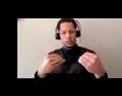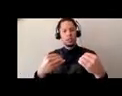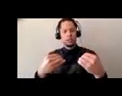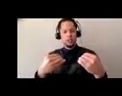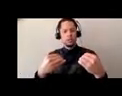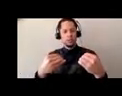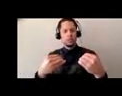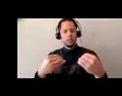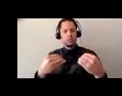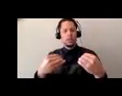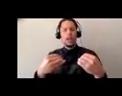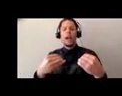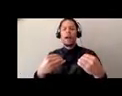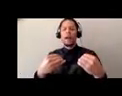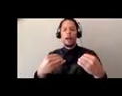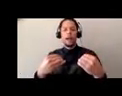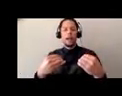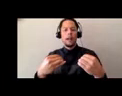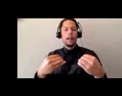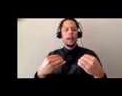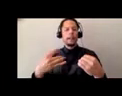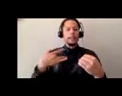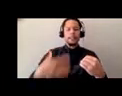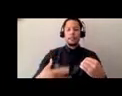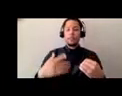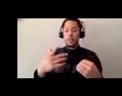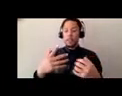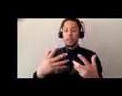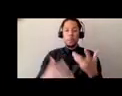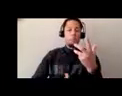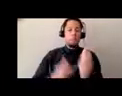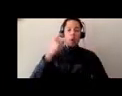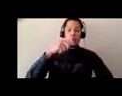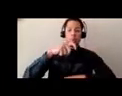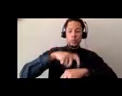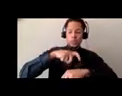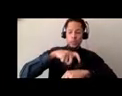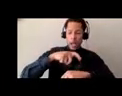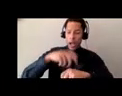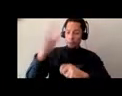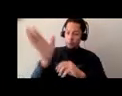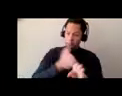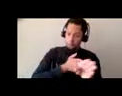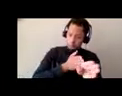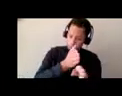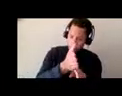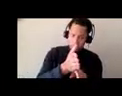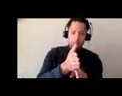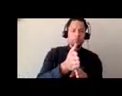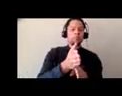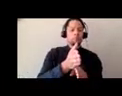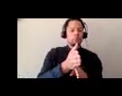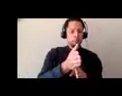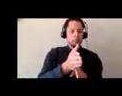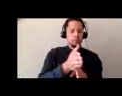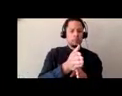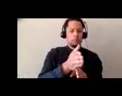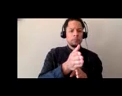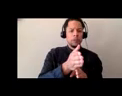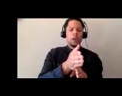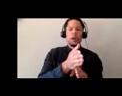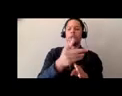spend the maximum amount of time with your catchment service area.